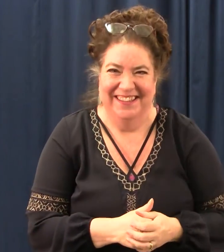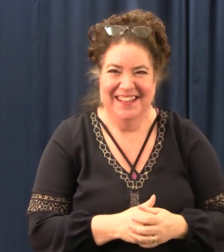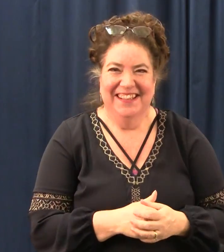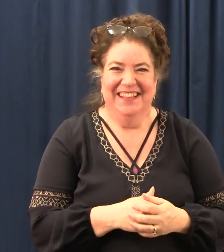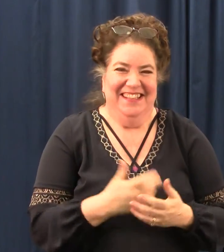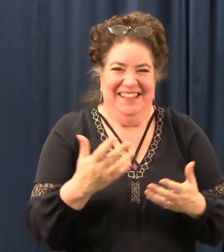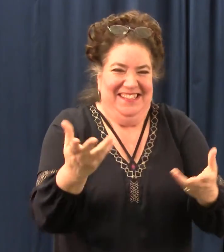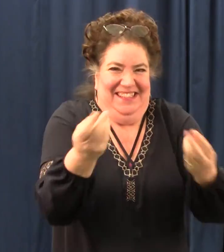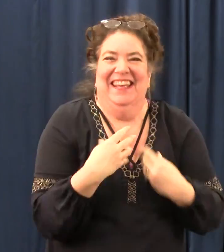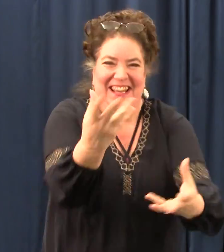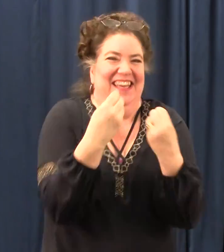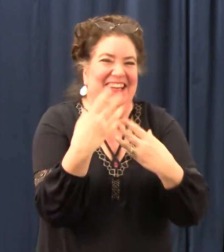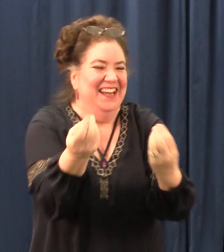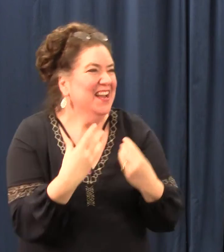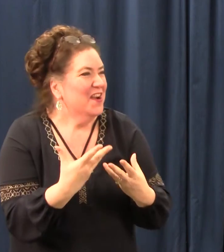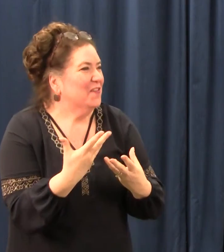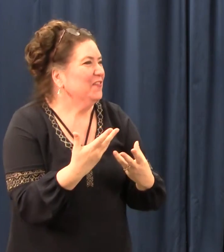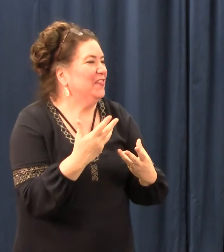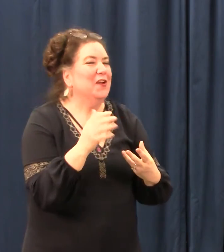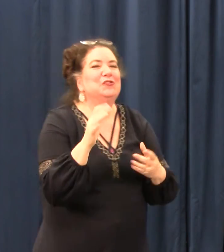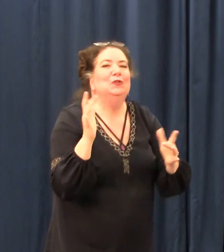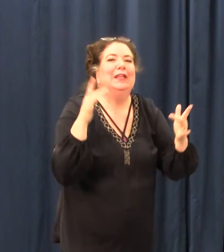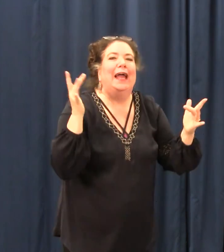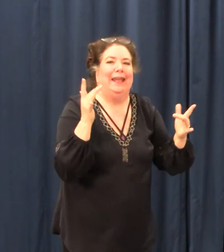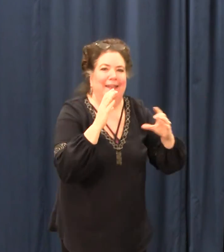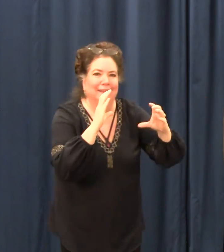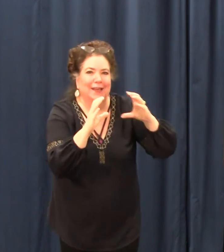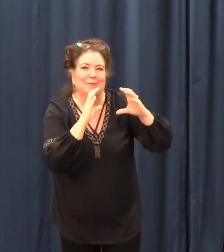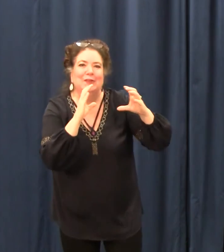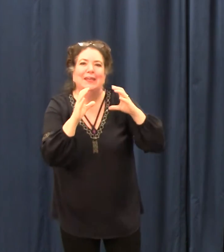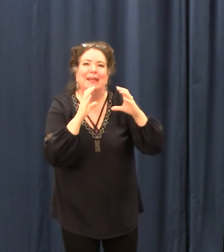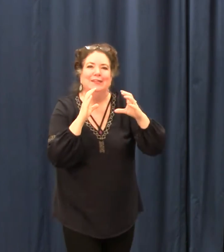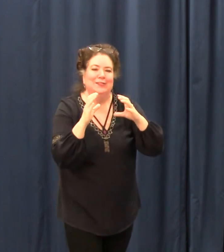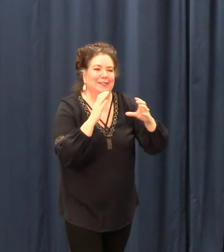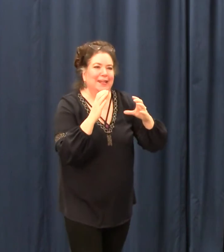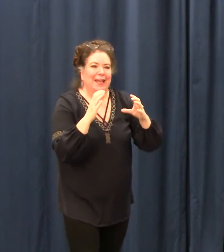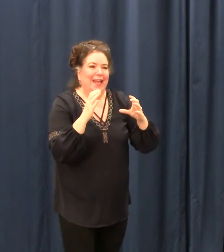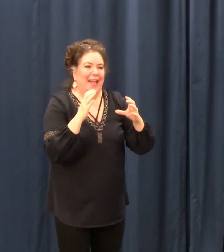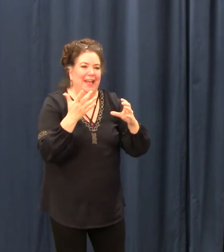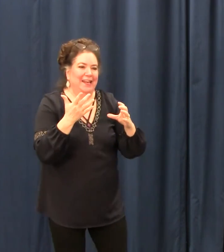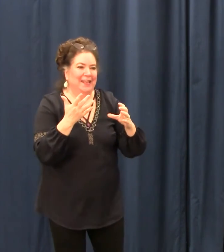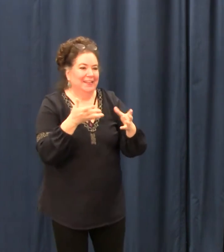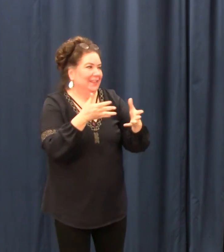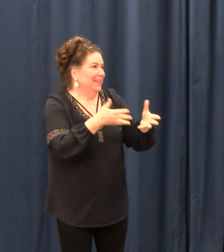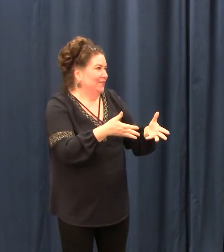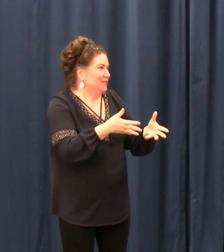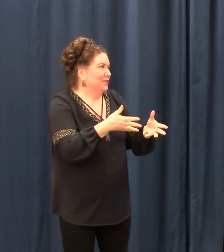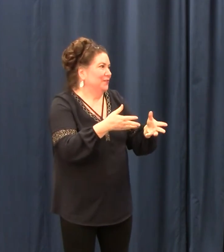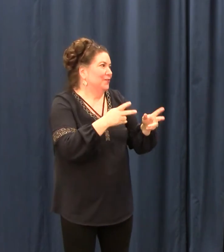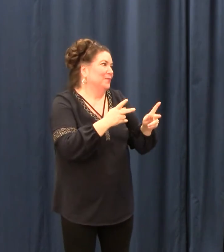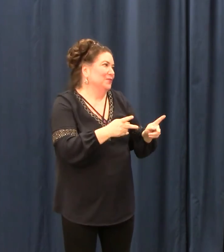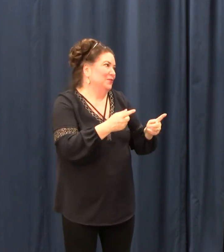Give me something! (Luane) They're too light in the communication, and it leaves the person